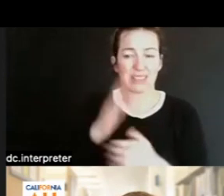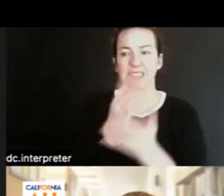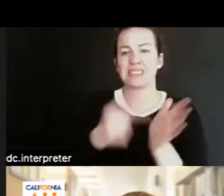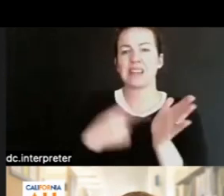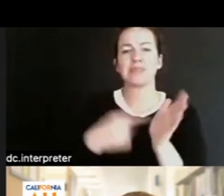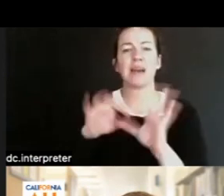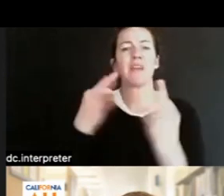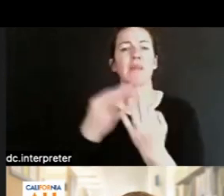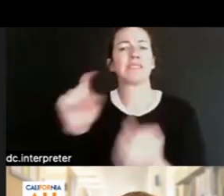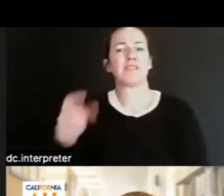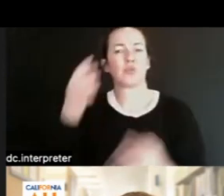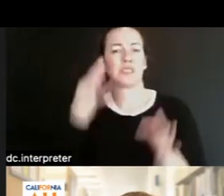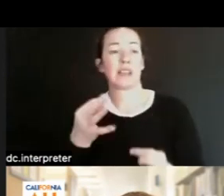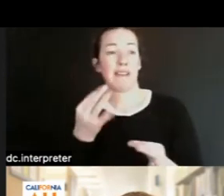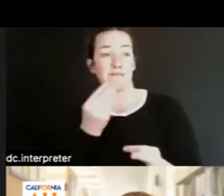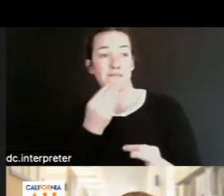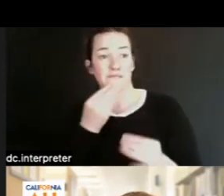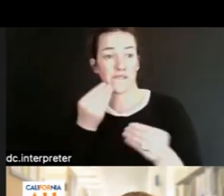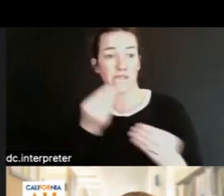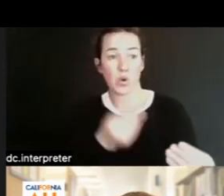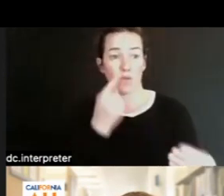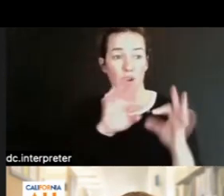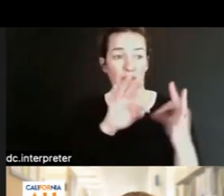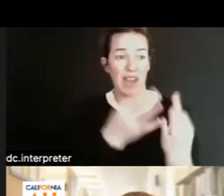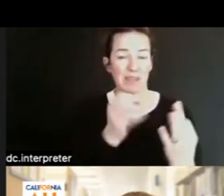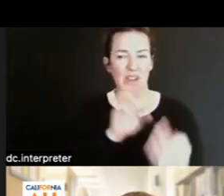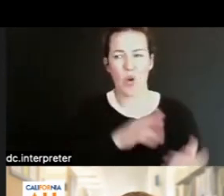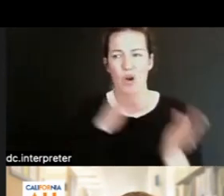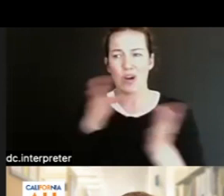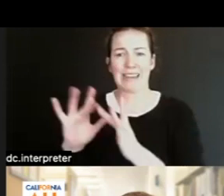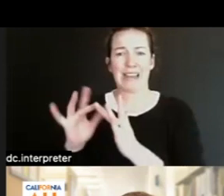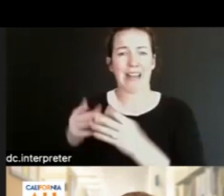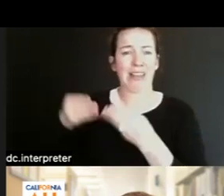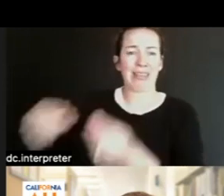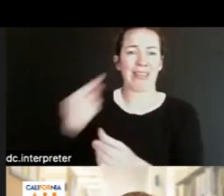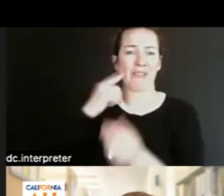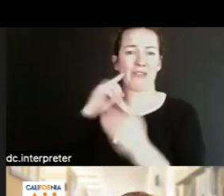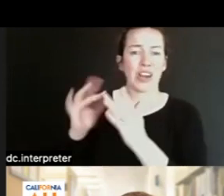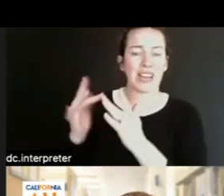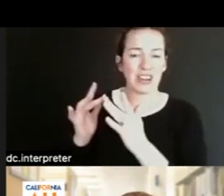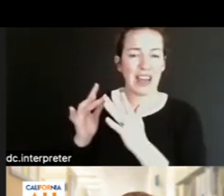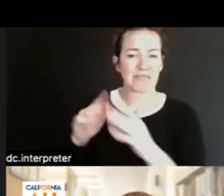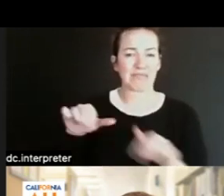it's food for the family, or let's get some internet access, or even so I work with other